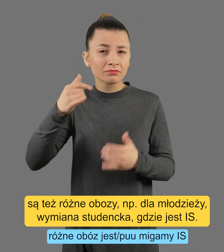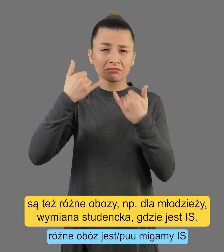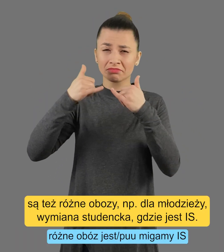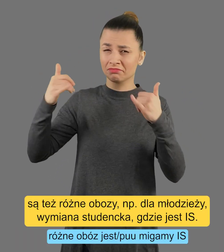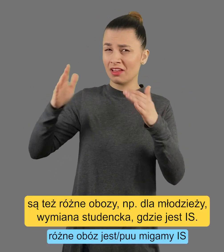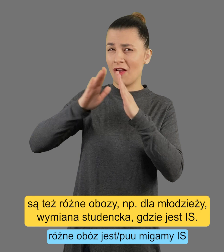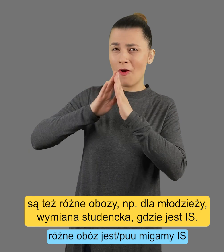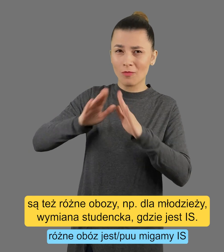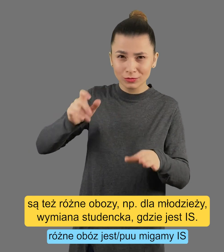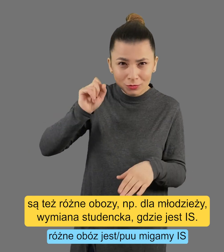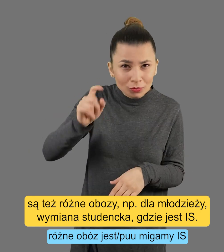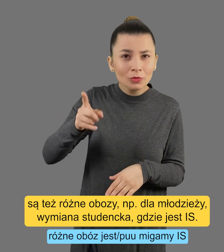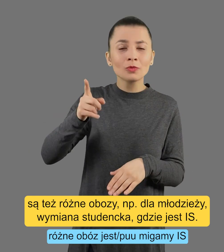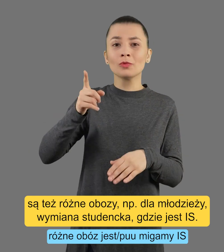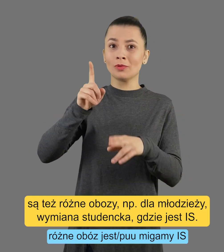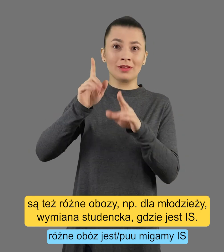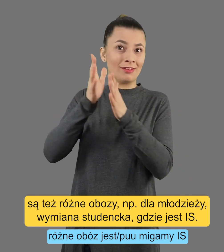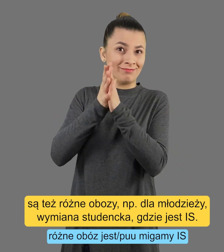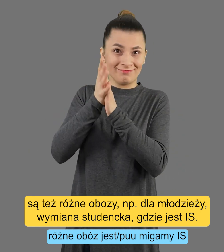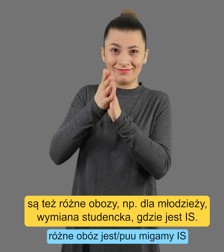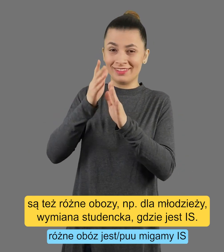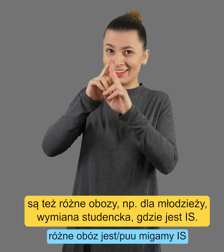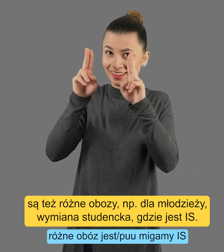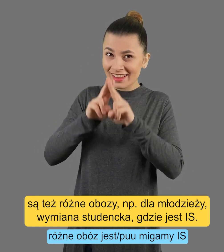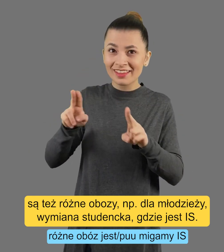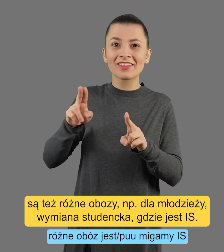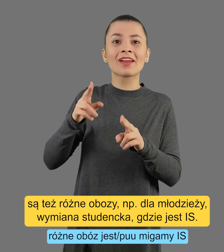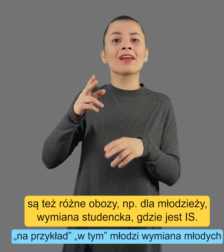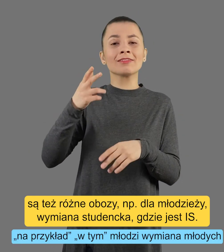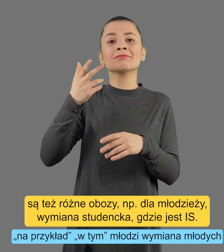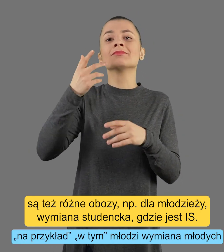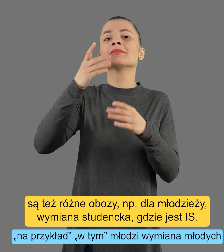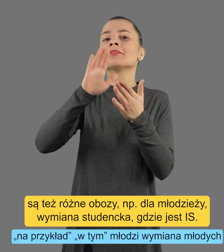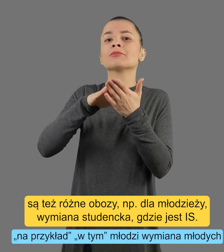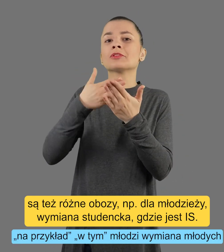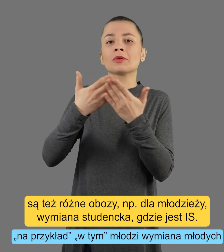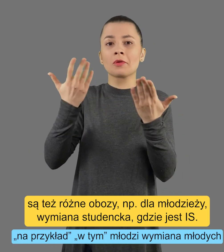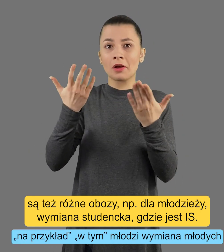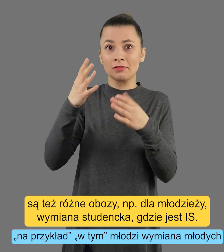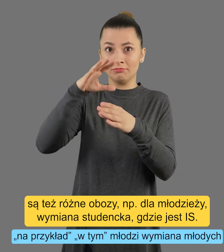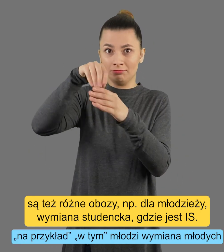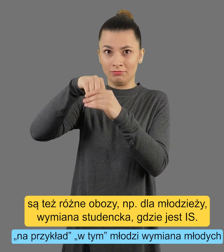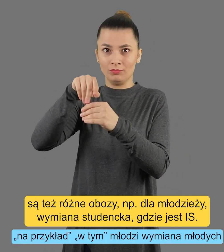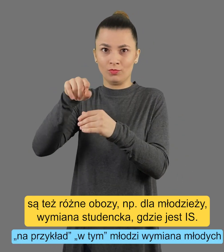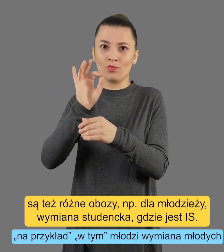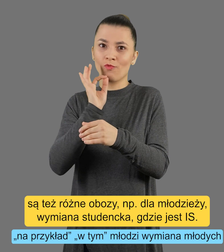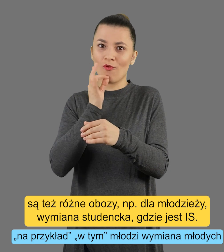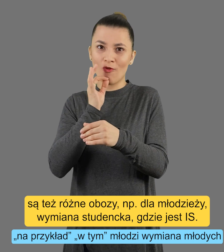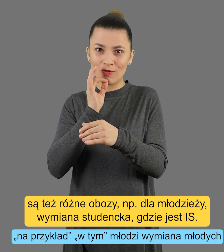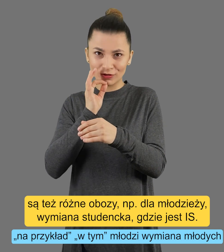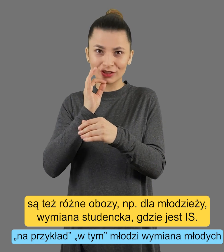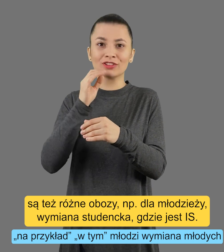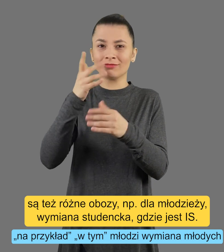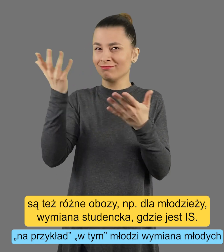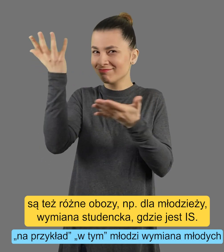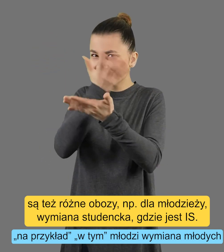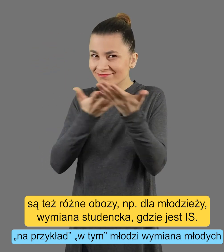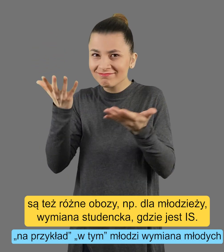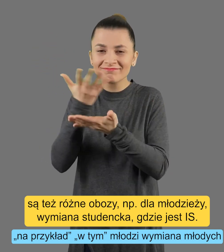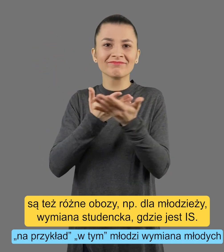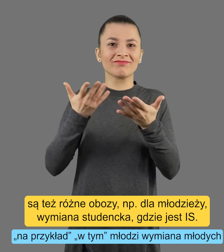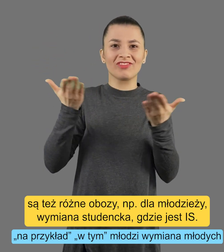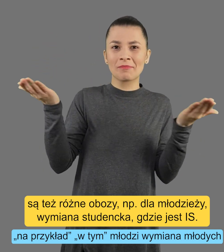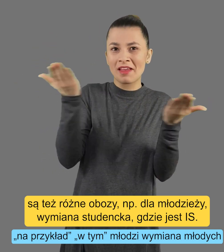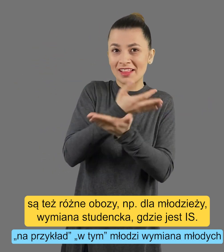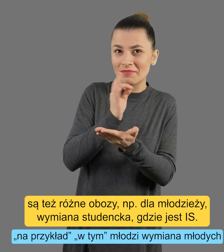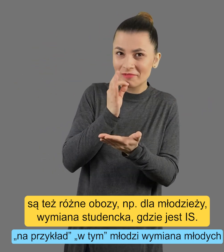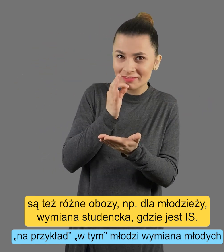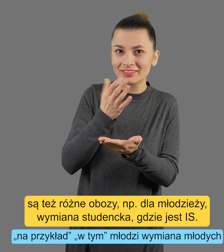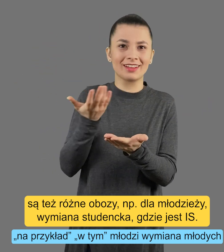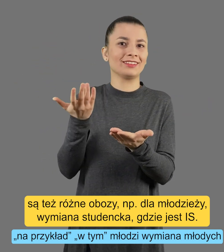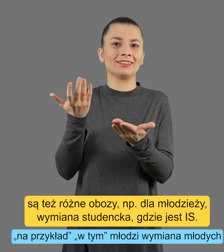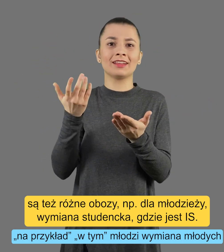there are also different camps, for example for youth, student exchange, where there is IS.